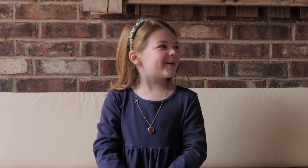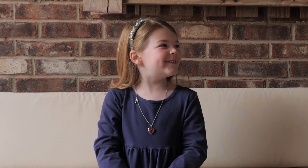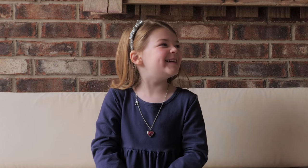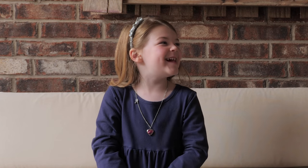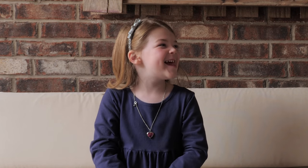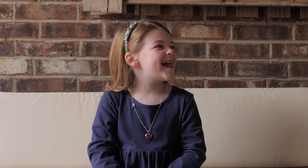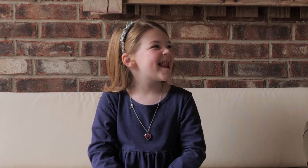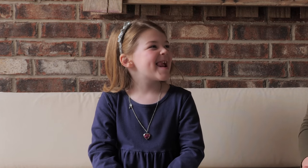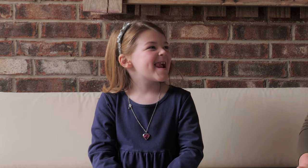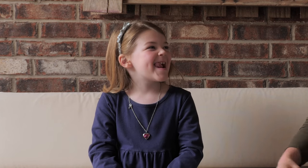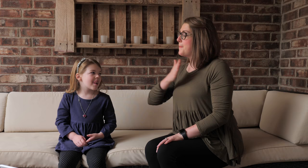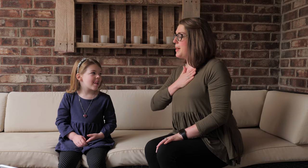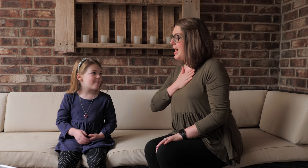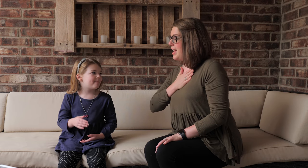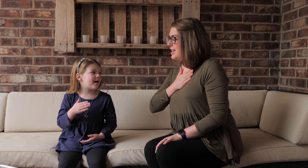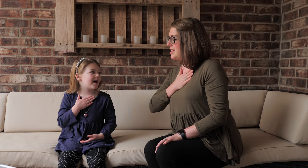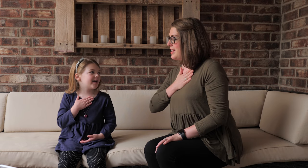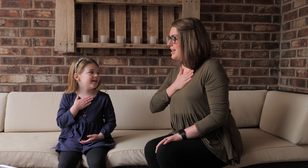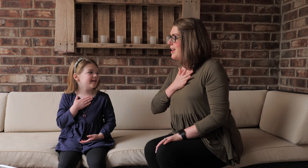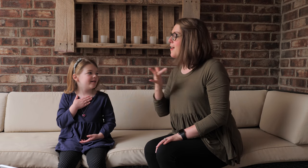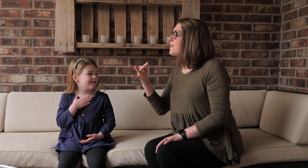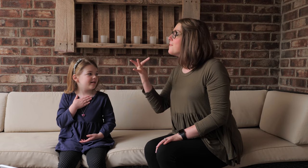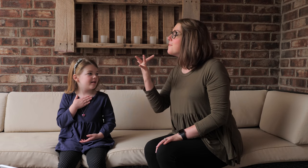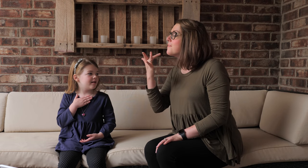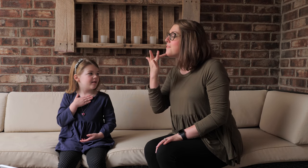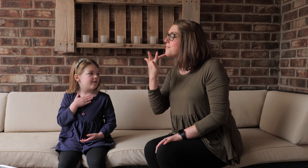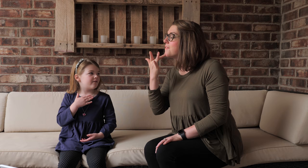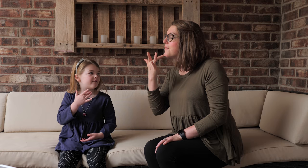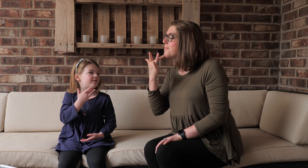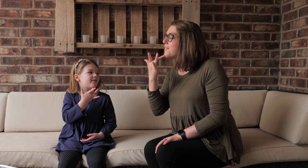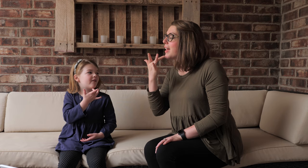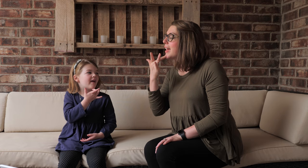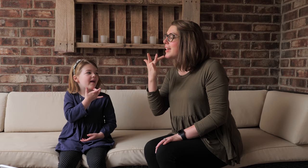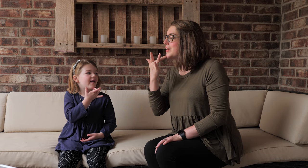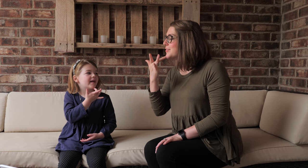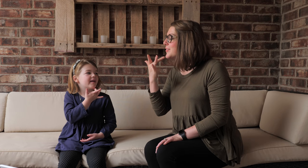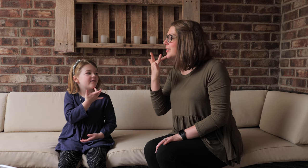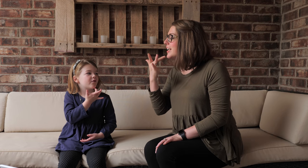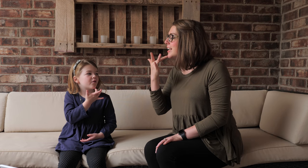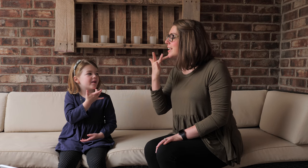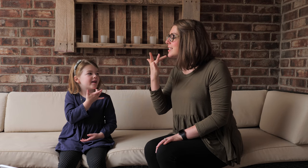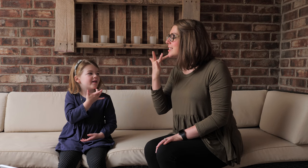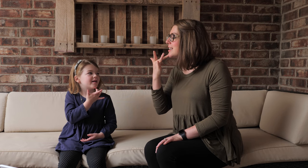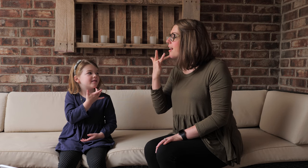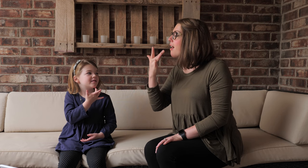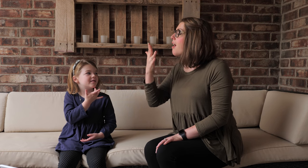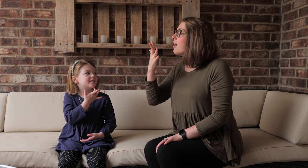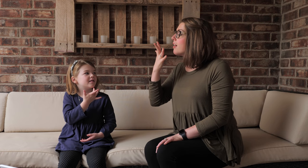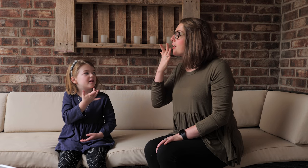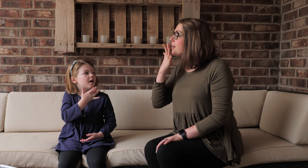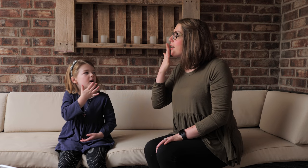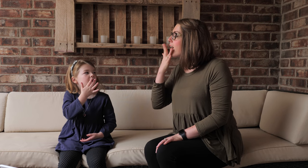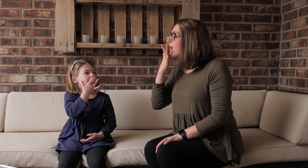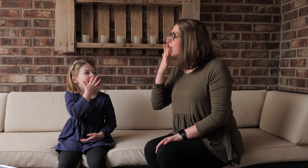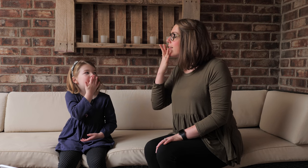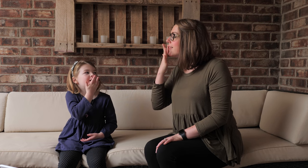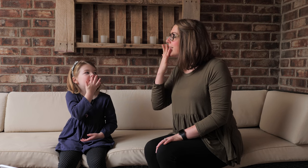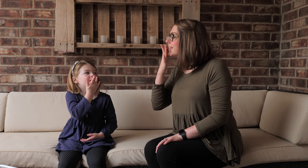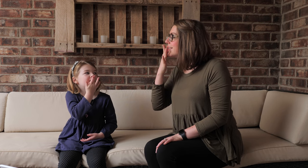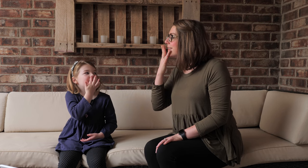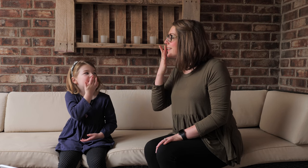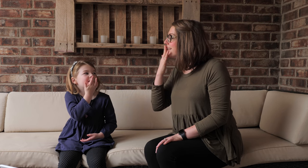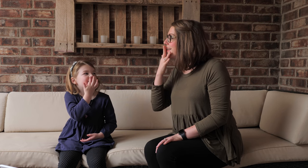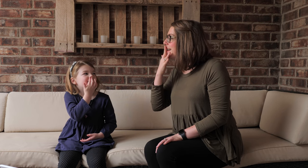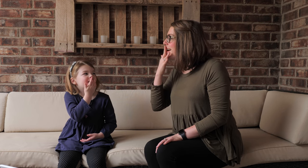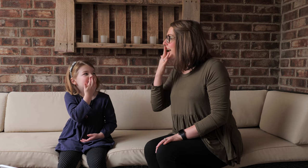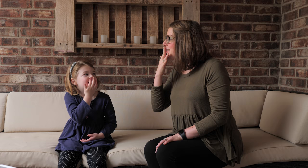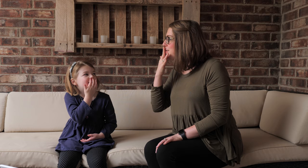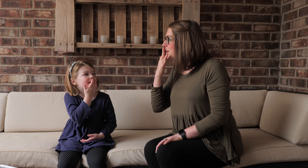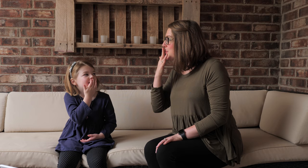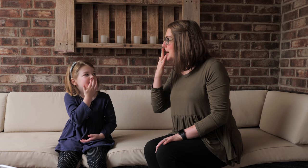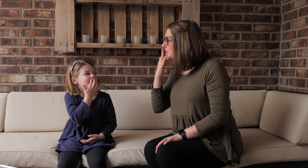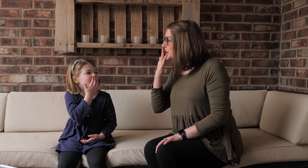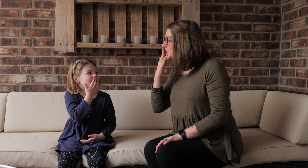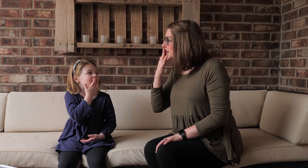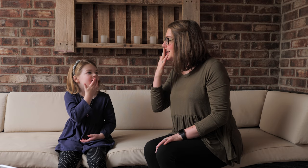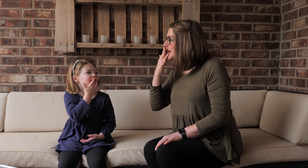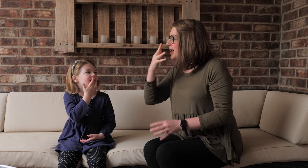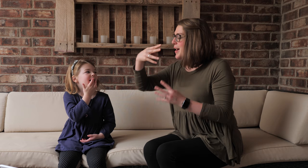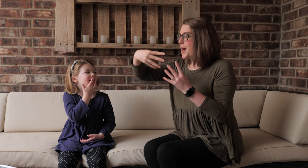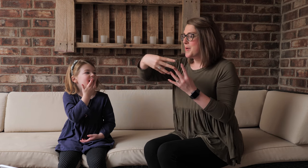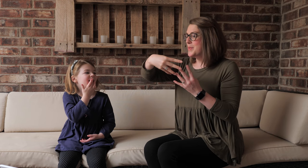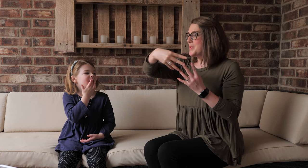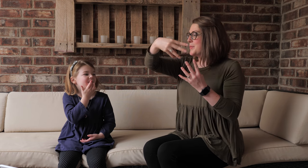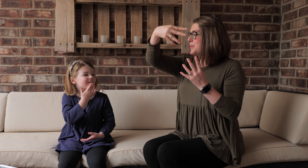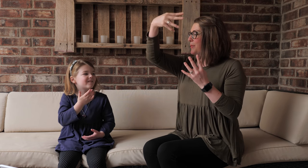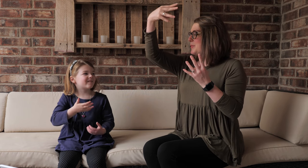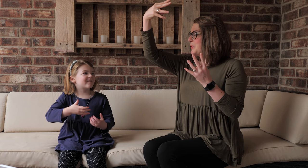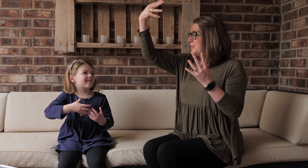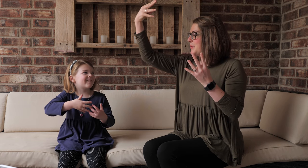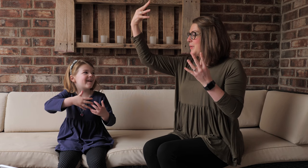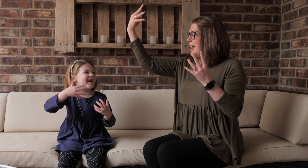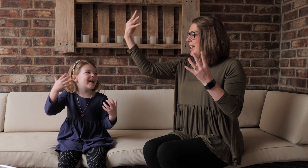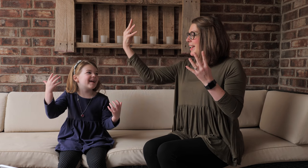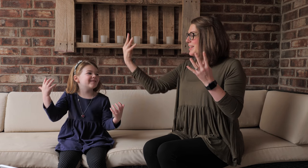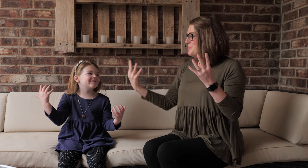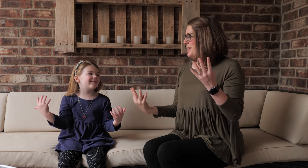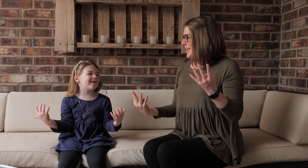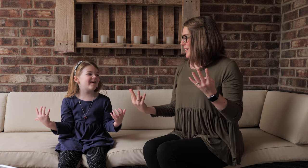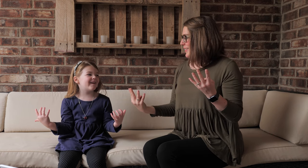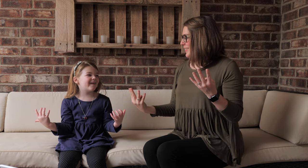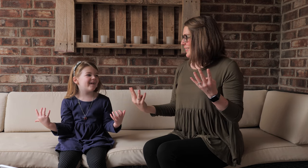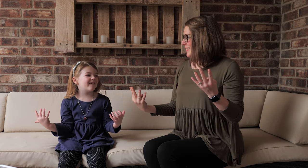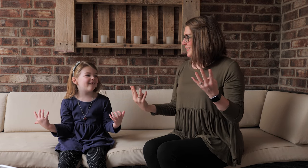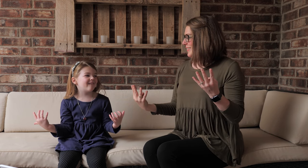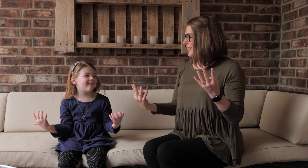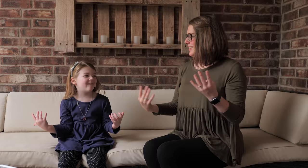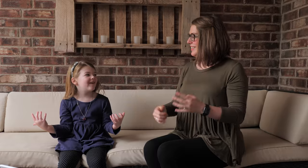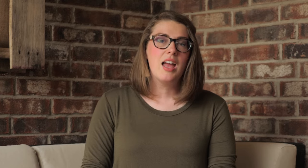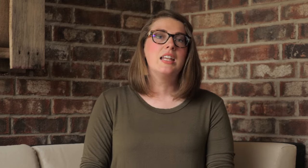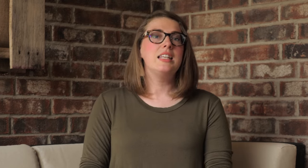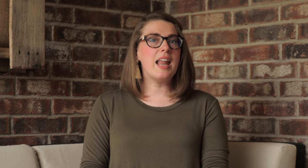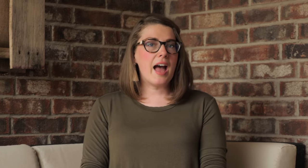Pur.... I mean rainbow. Rainbow okay. MY FAVORITE COLOR and you said rainbow RAINBOW